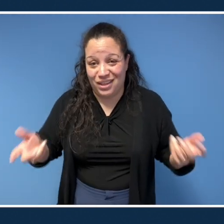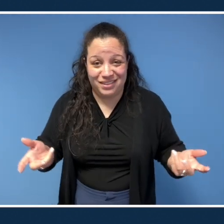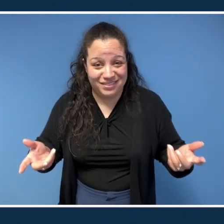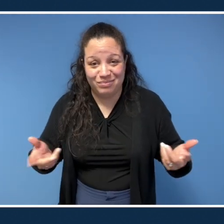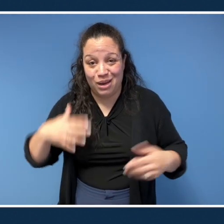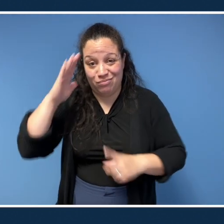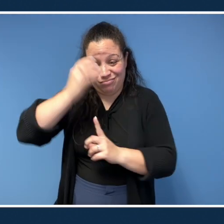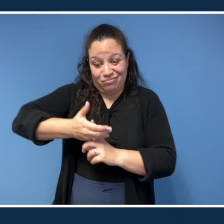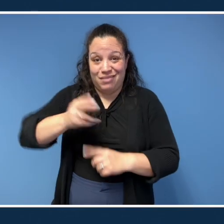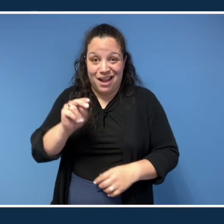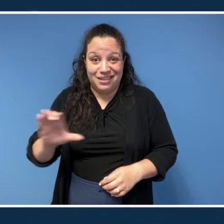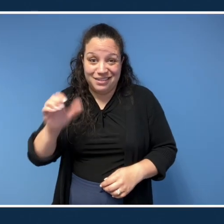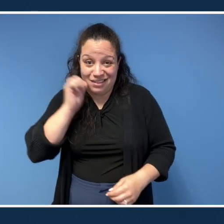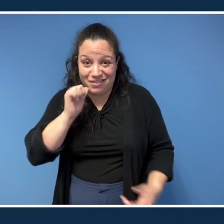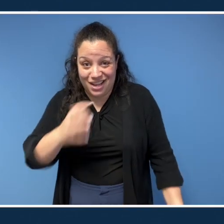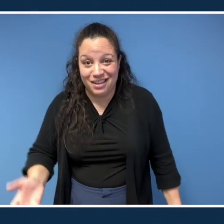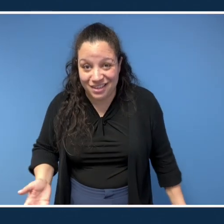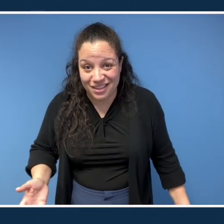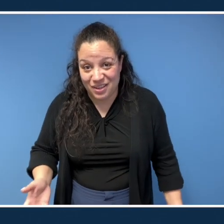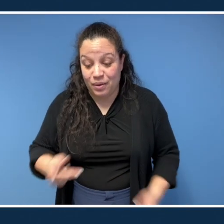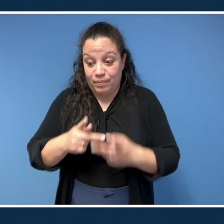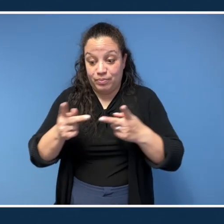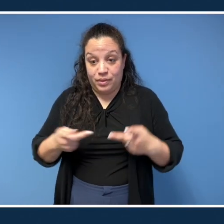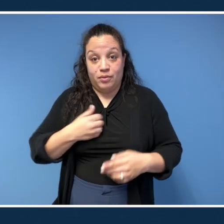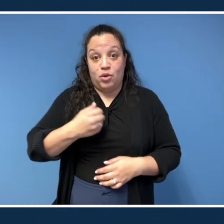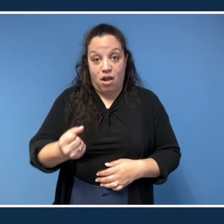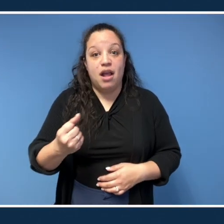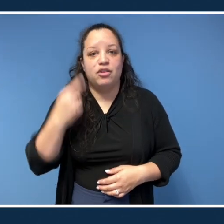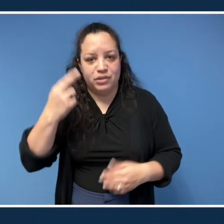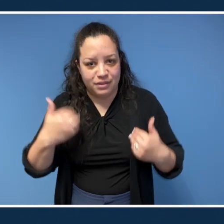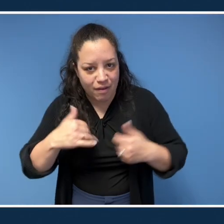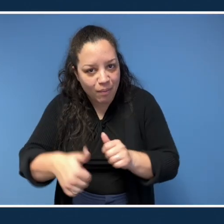I think we're in positions for a reason here. And at the end of the day, I try to just